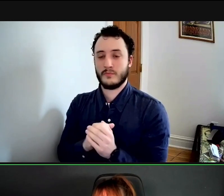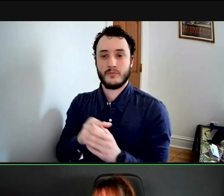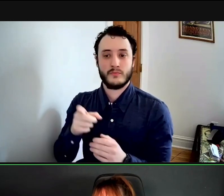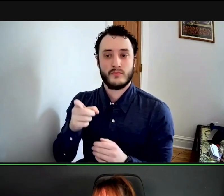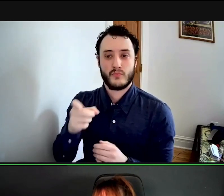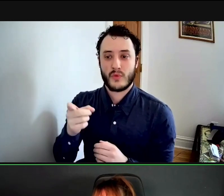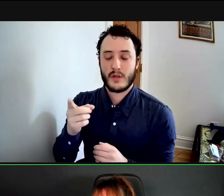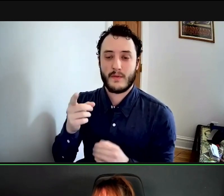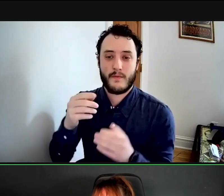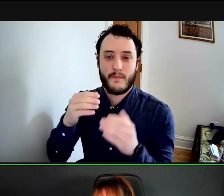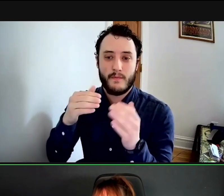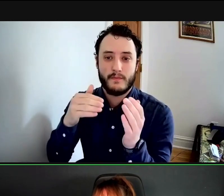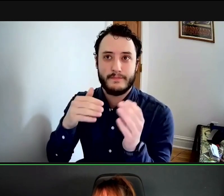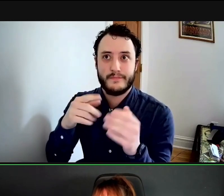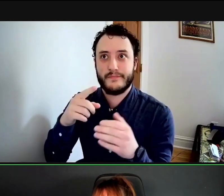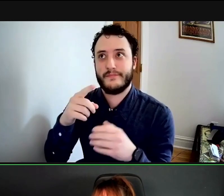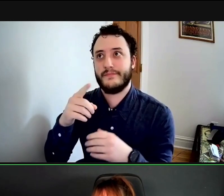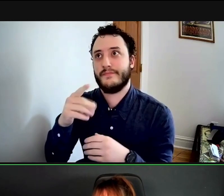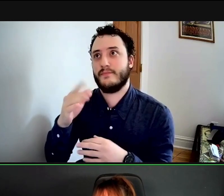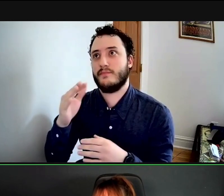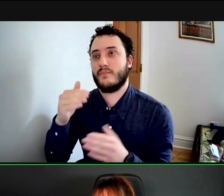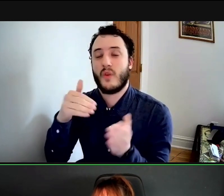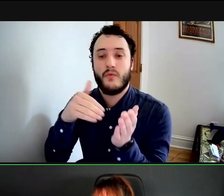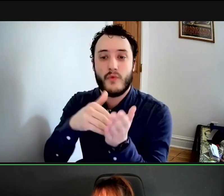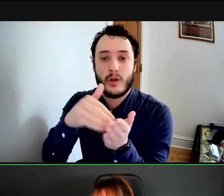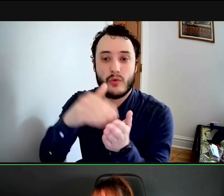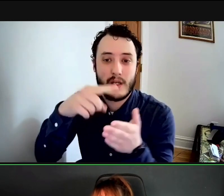when a student is receiving accommodations on campus.